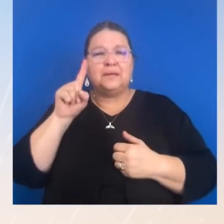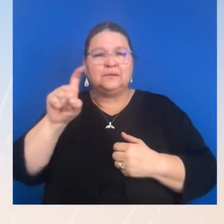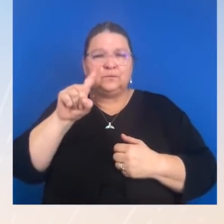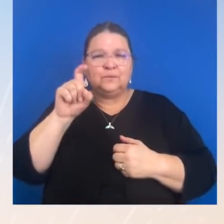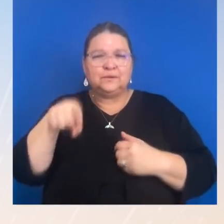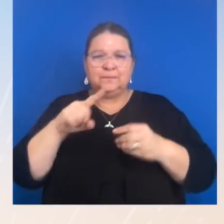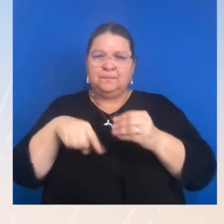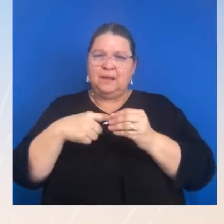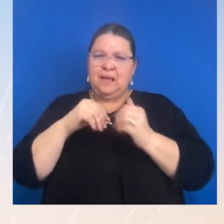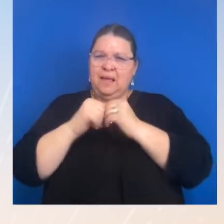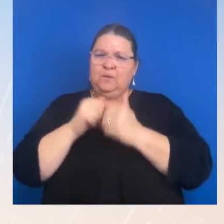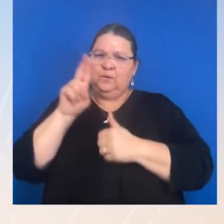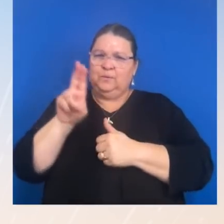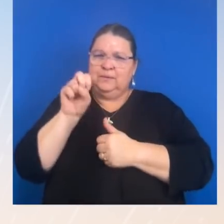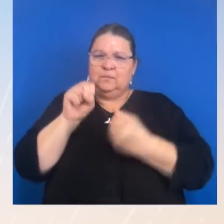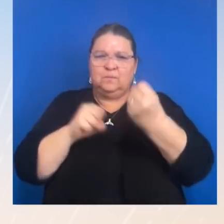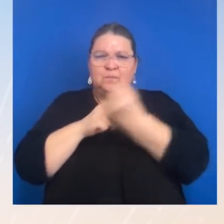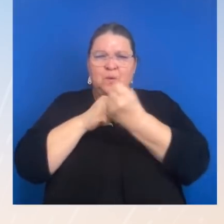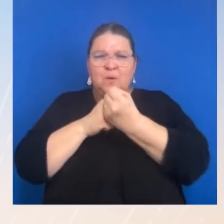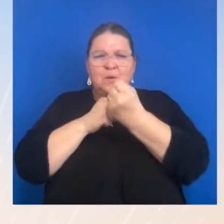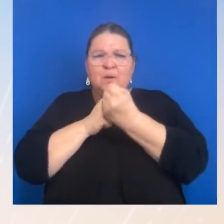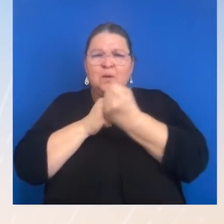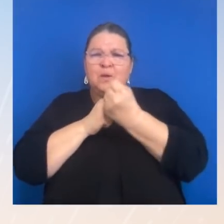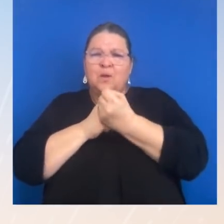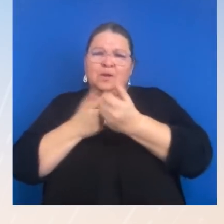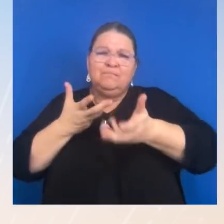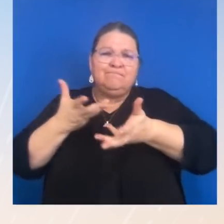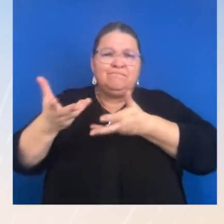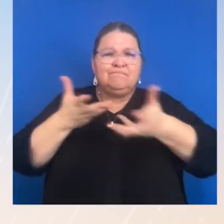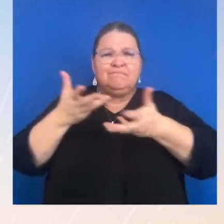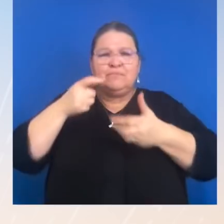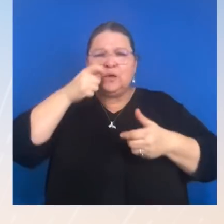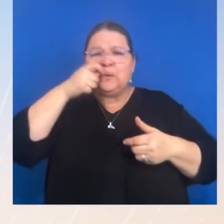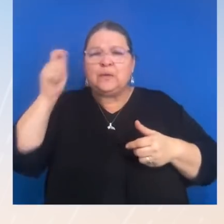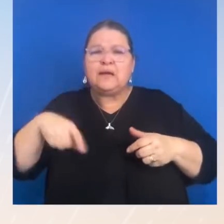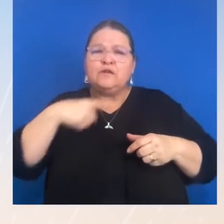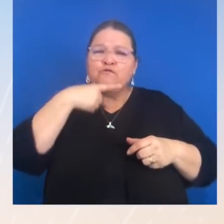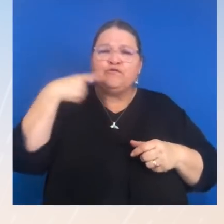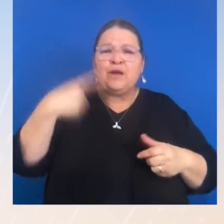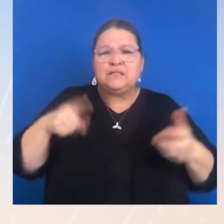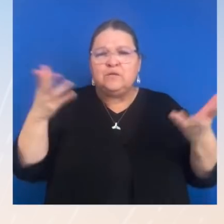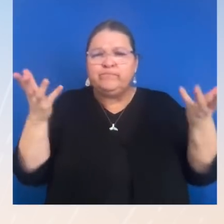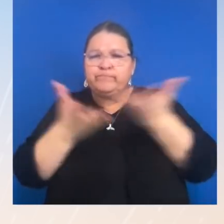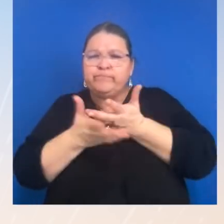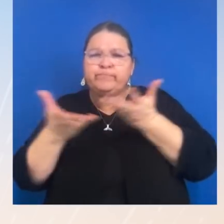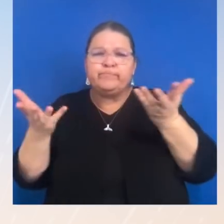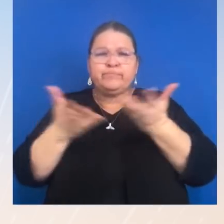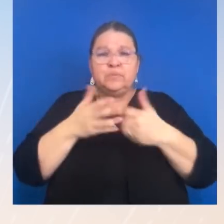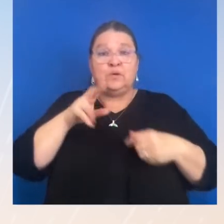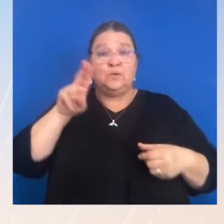But has there been conversations about America getting more involved? And is there a point where President Biden needs to bring both sides to the table?